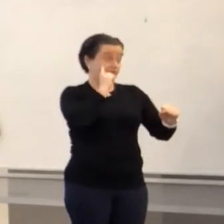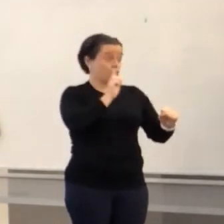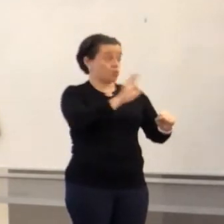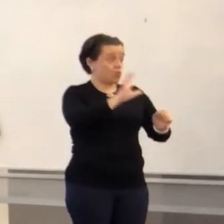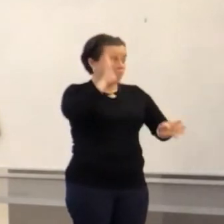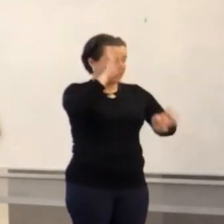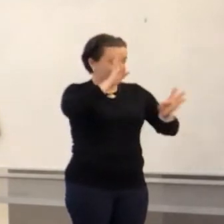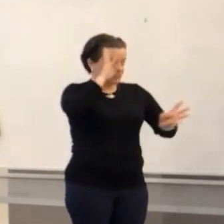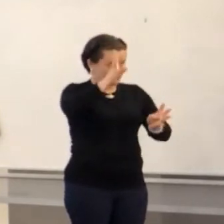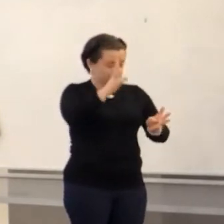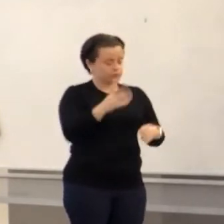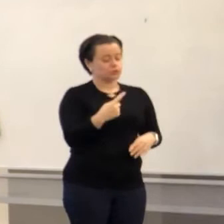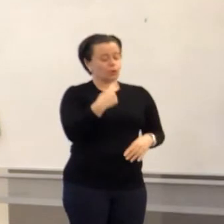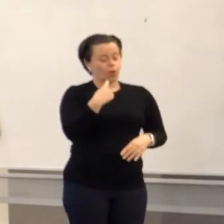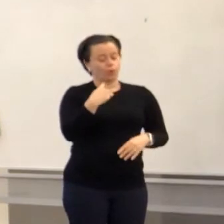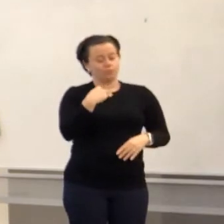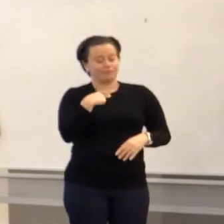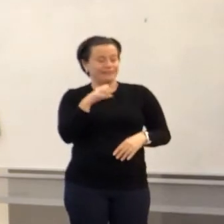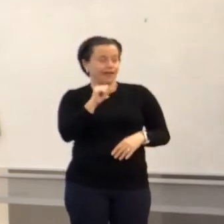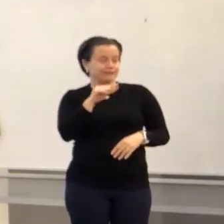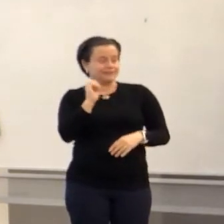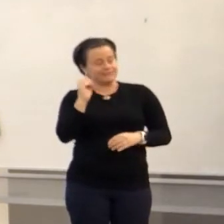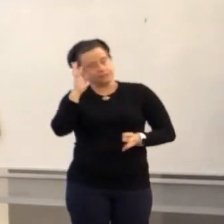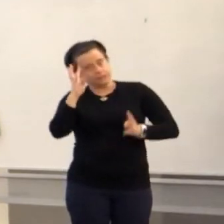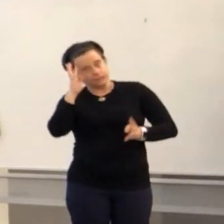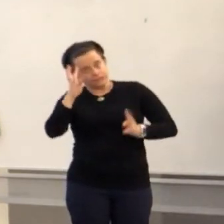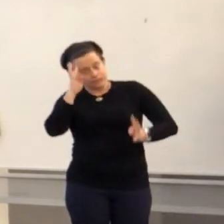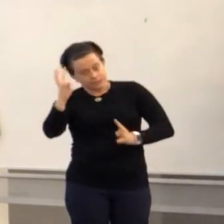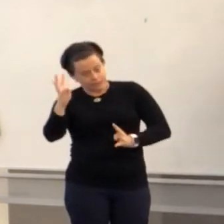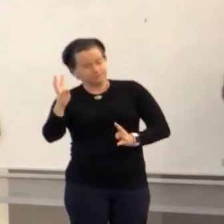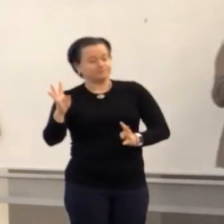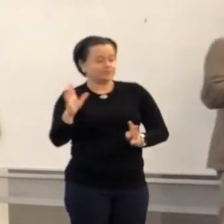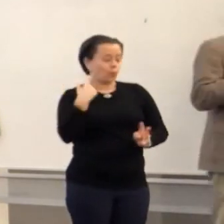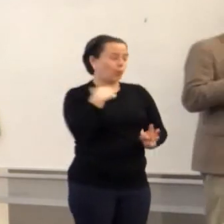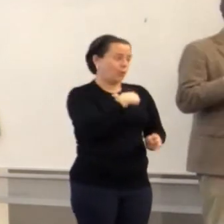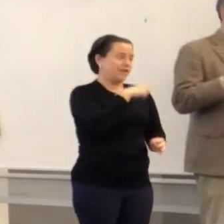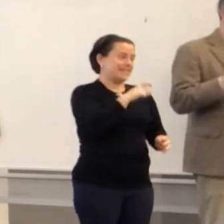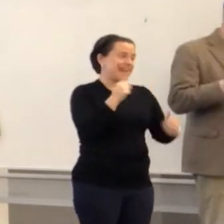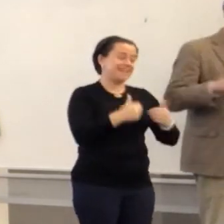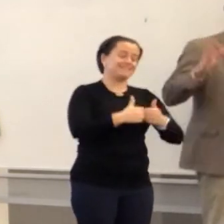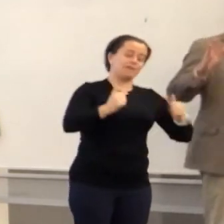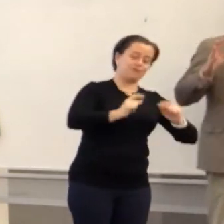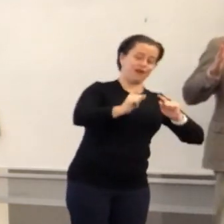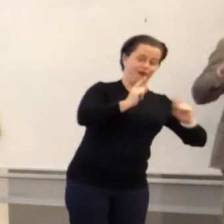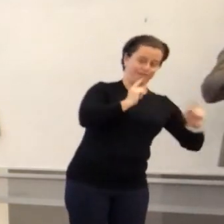about this is a separate conversation. Longer term strategies for changing the law